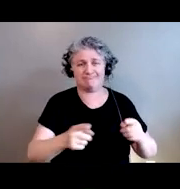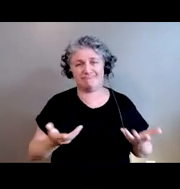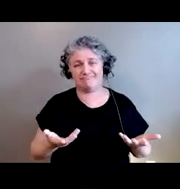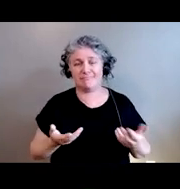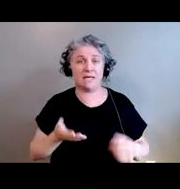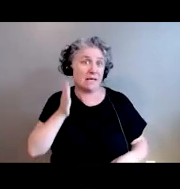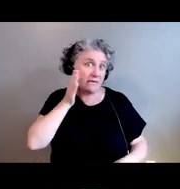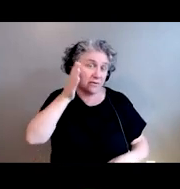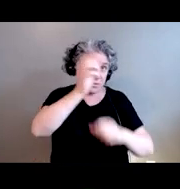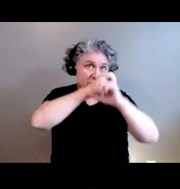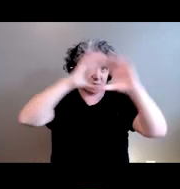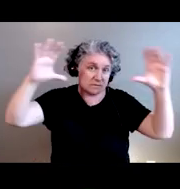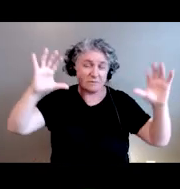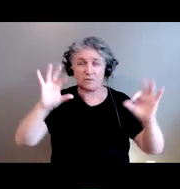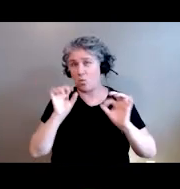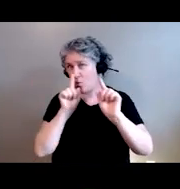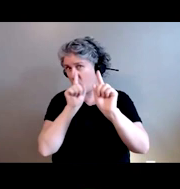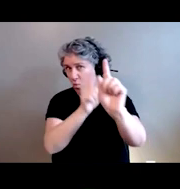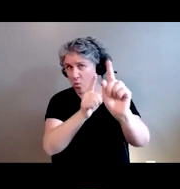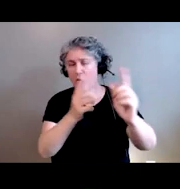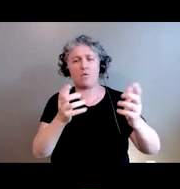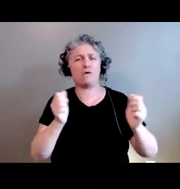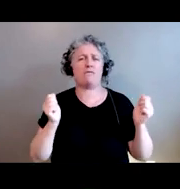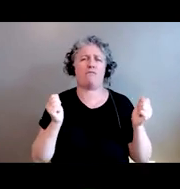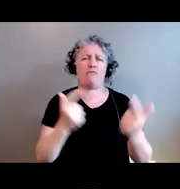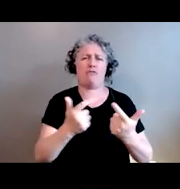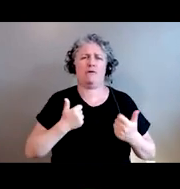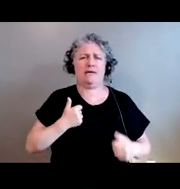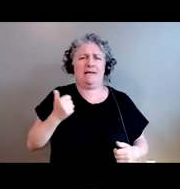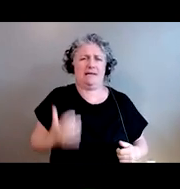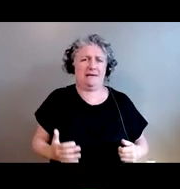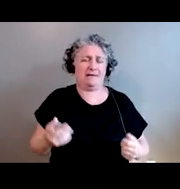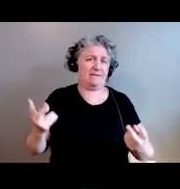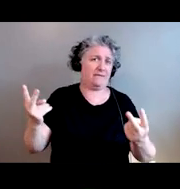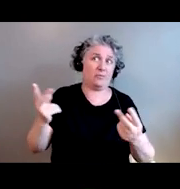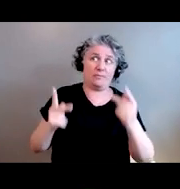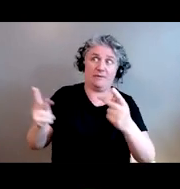visitors can and Canada has the opportunity to experience our incredible range of parks